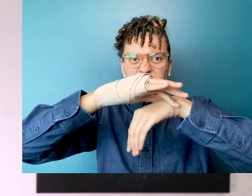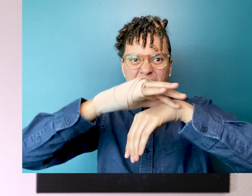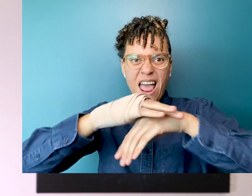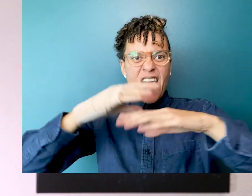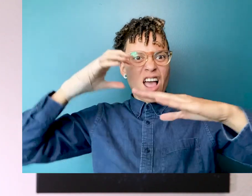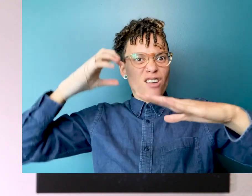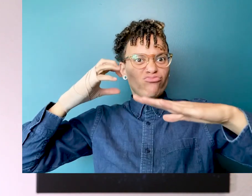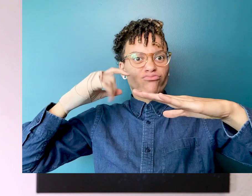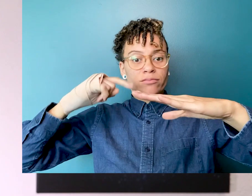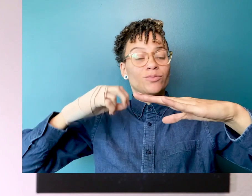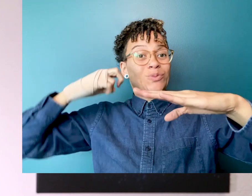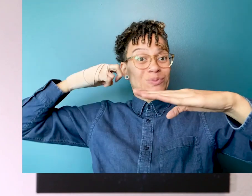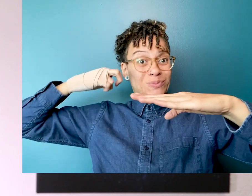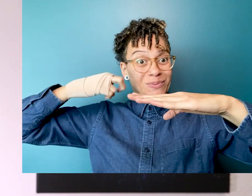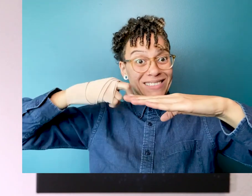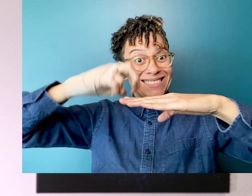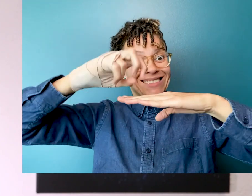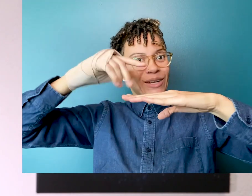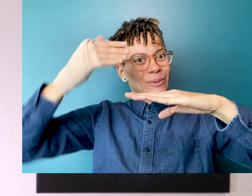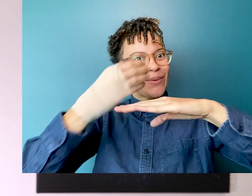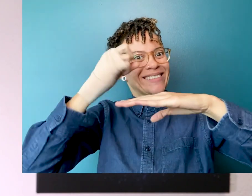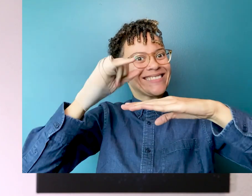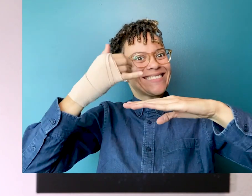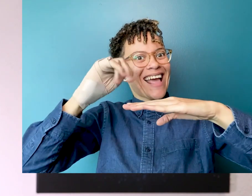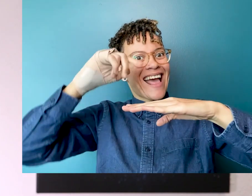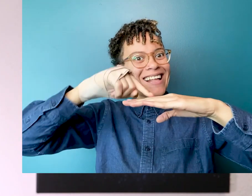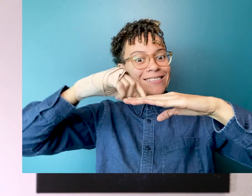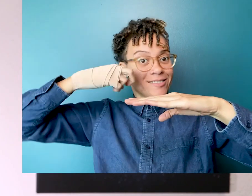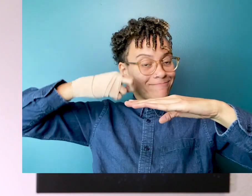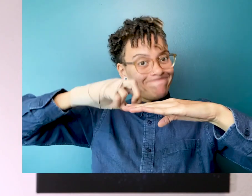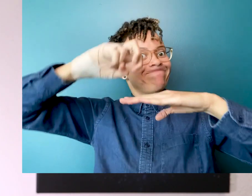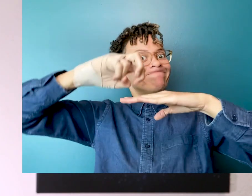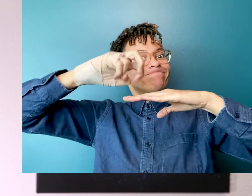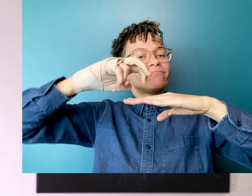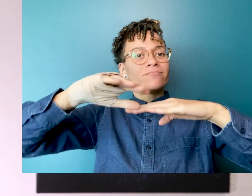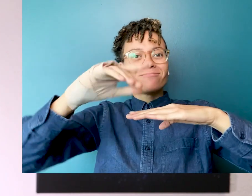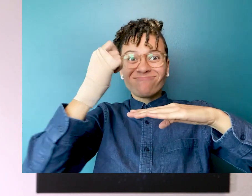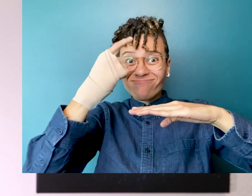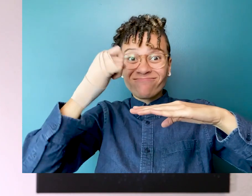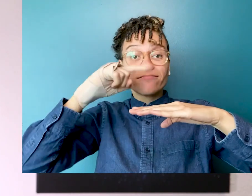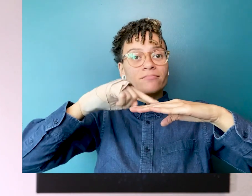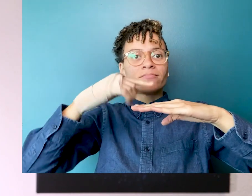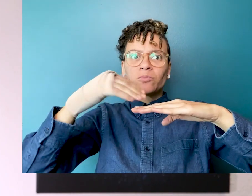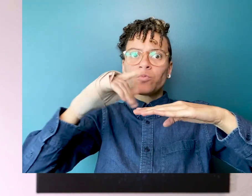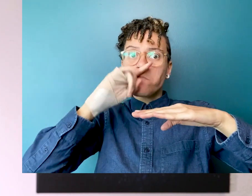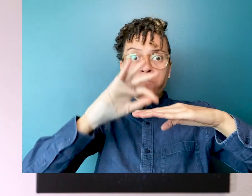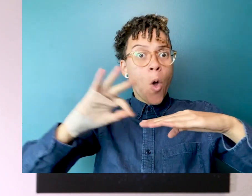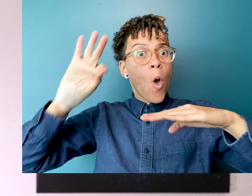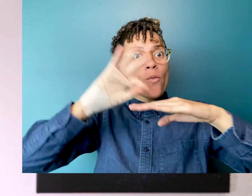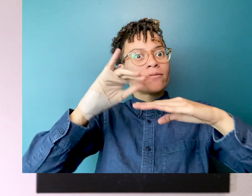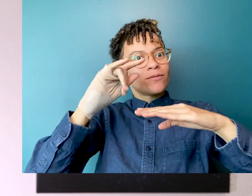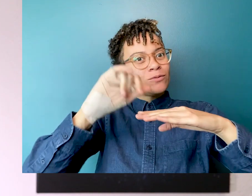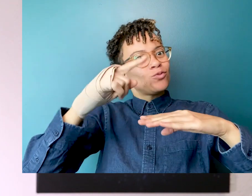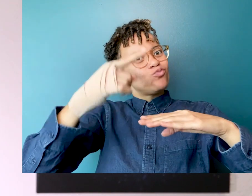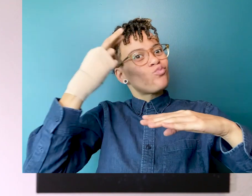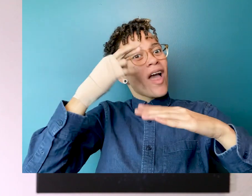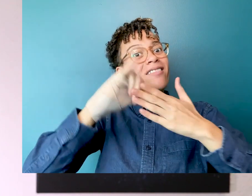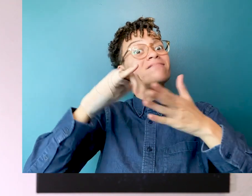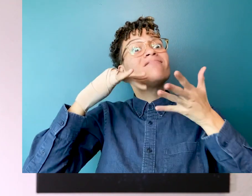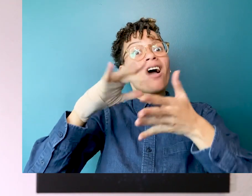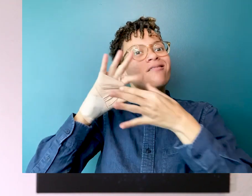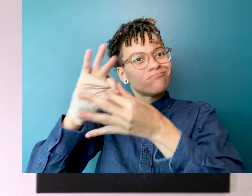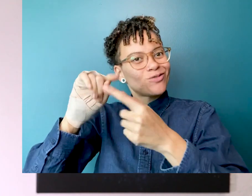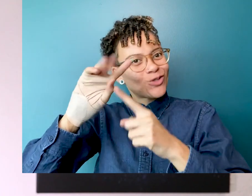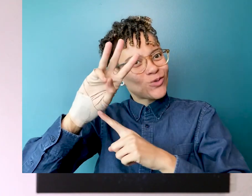you can do is to look at ingresses of planets into new zodiacal signs.